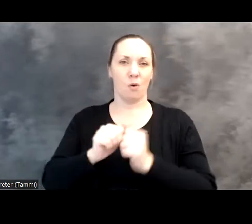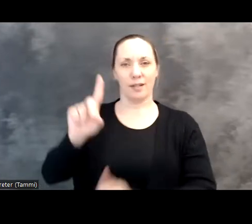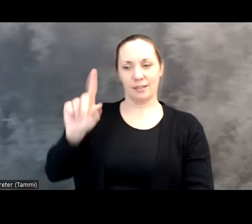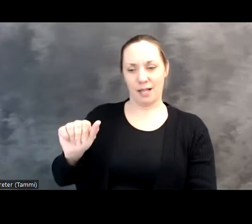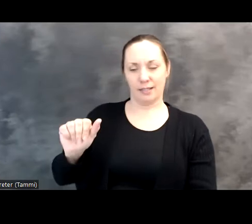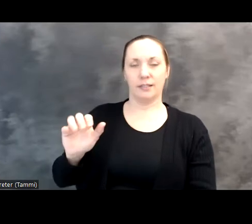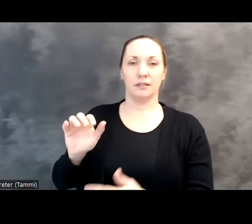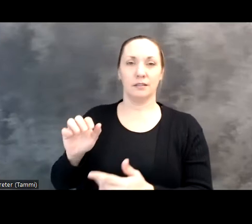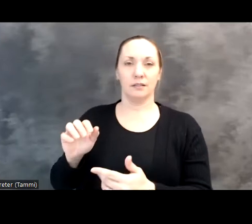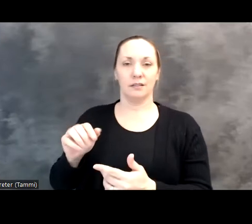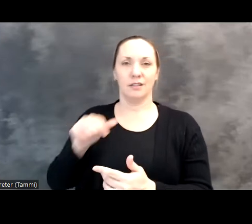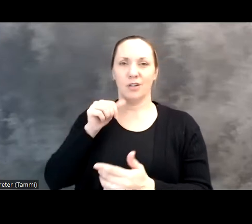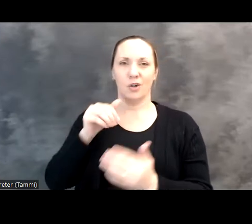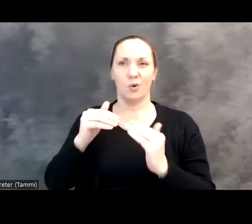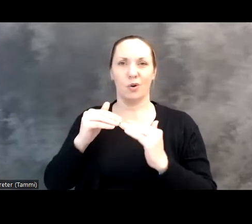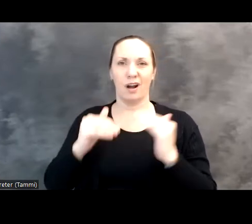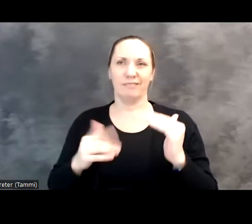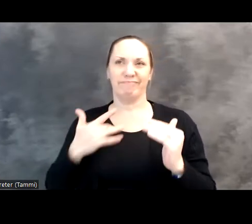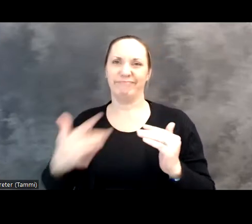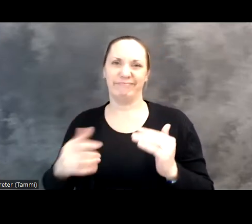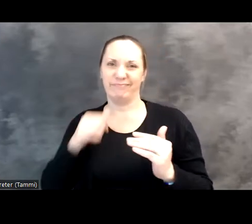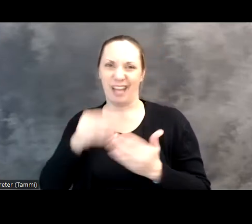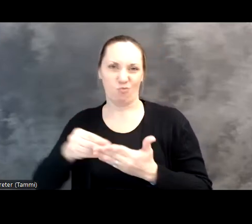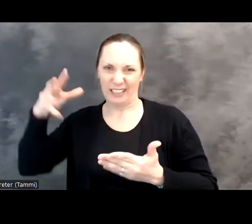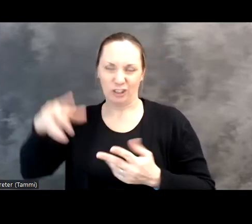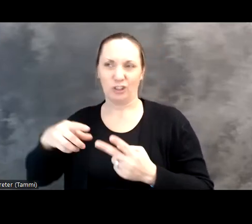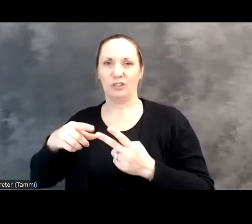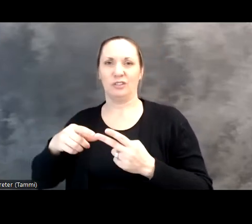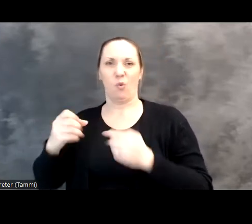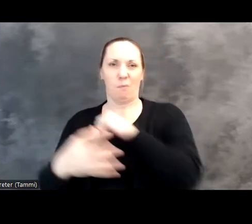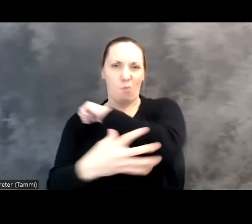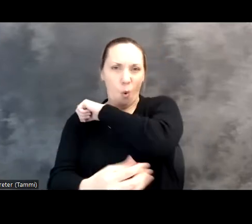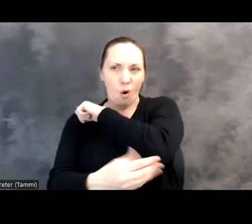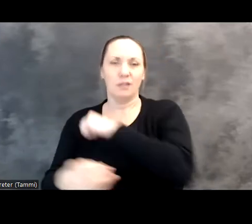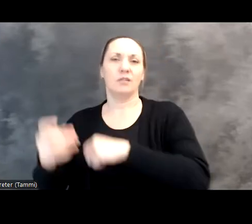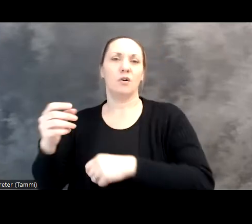of which do not lineup when talking